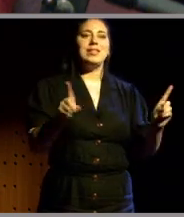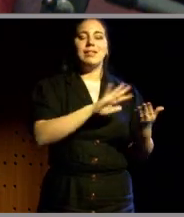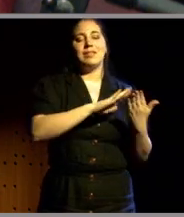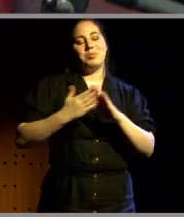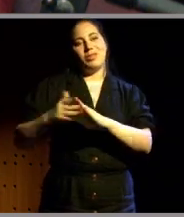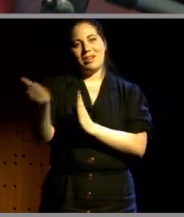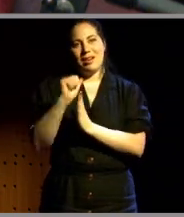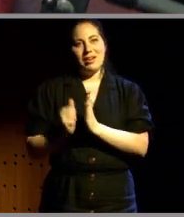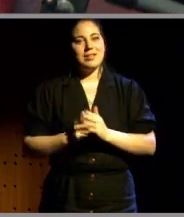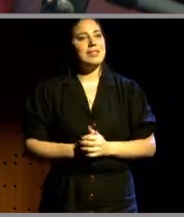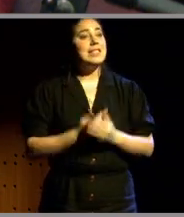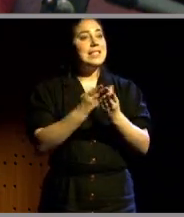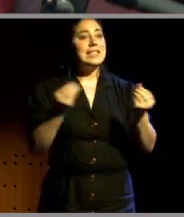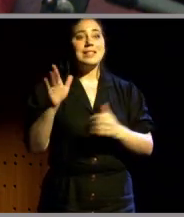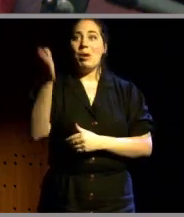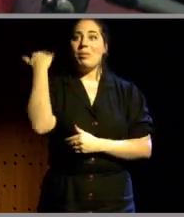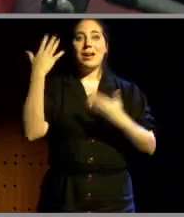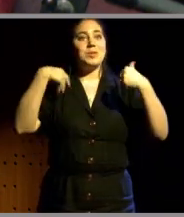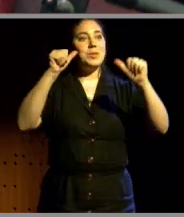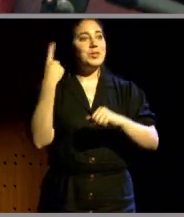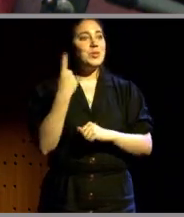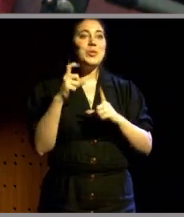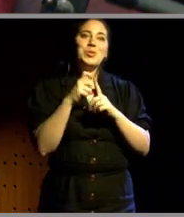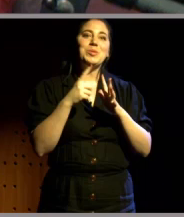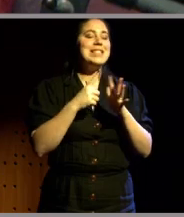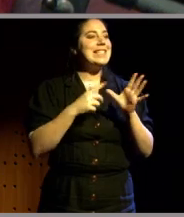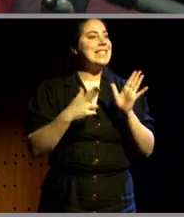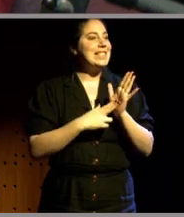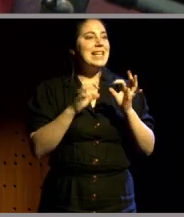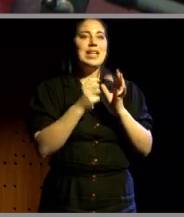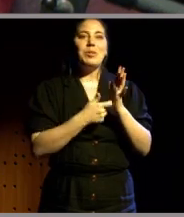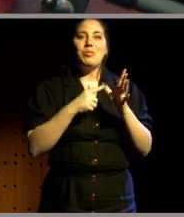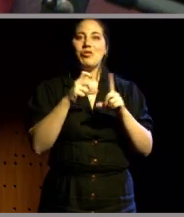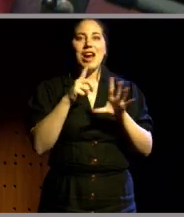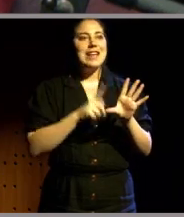Some previous recipients were Dean Brady and Brody Murray.